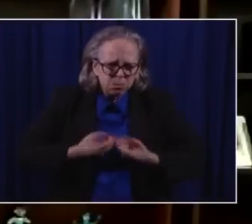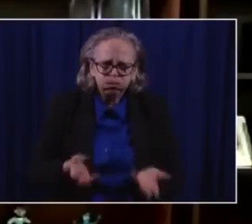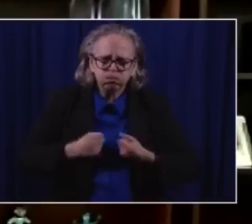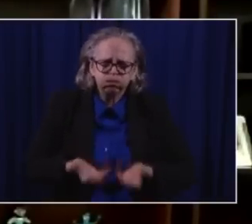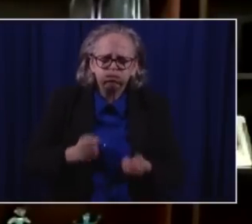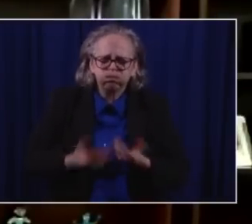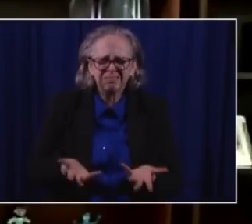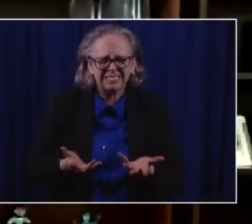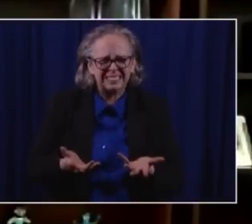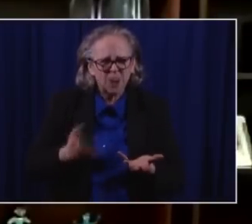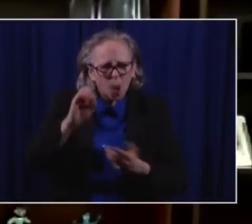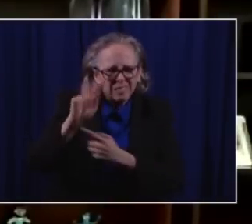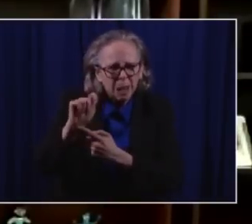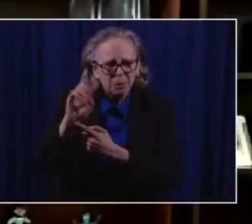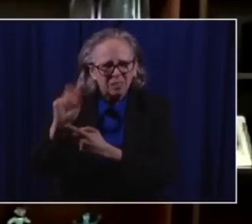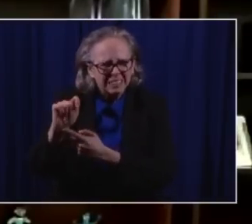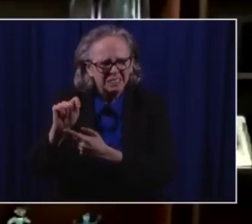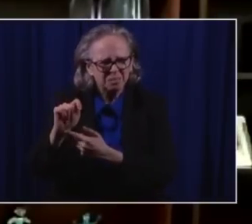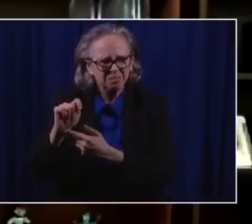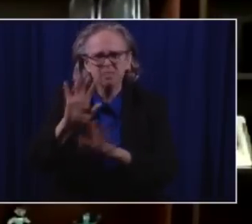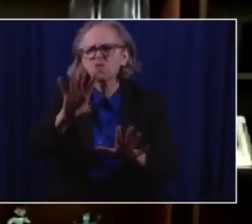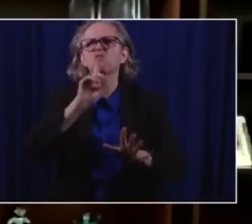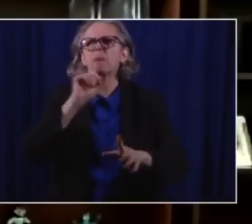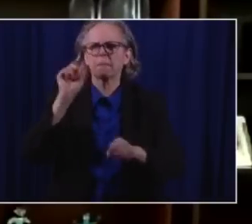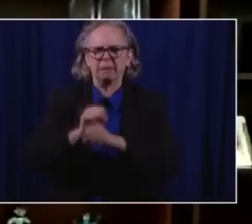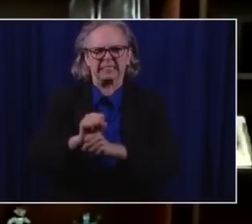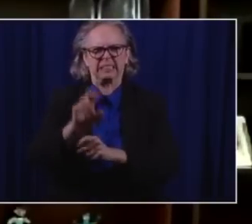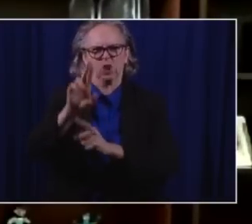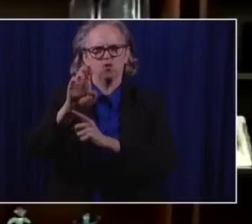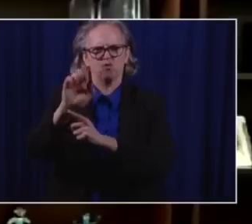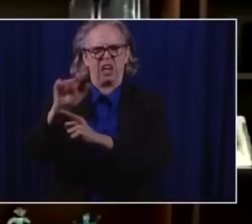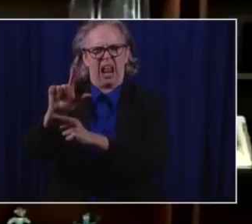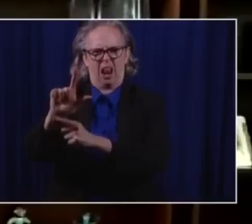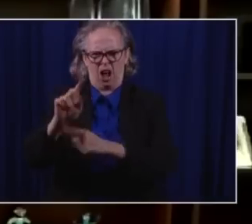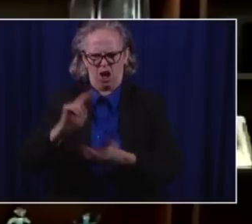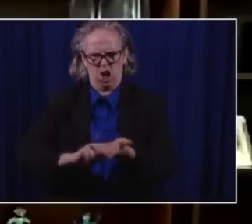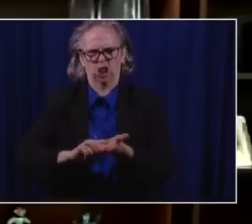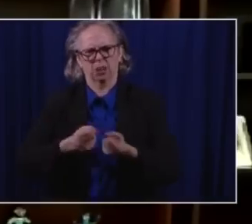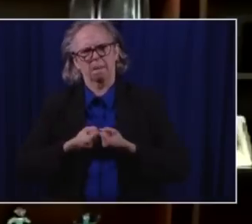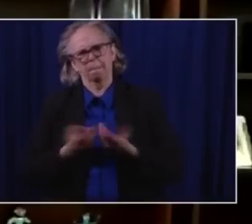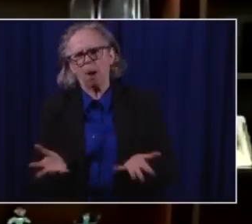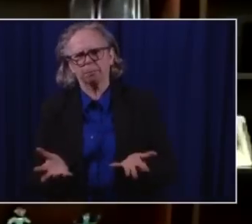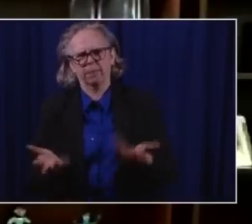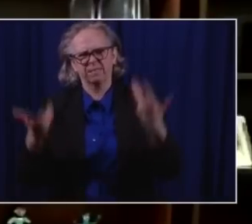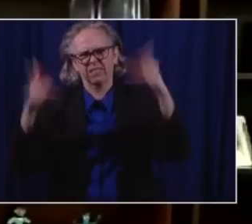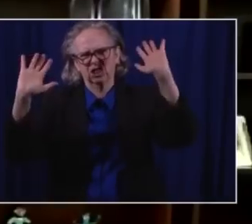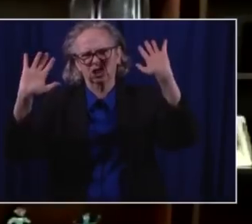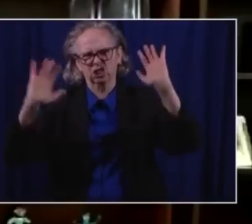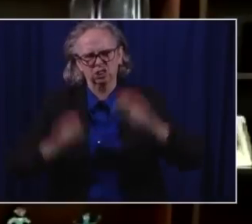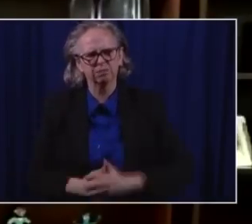been working extra hours that really stress to make sure that the highest quality of care for which have been trained to do.